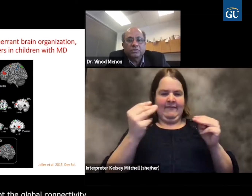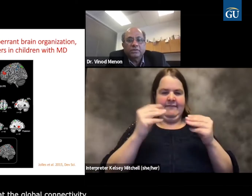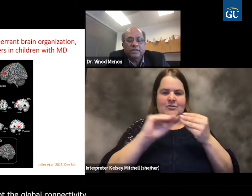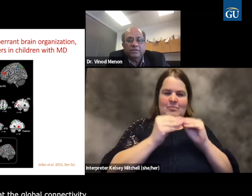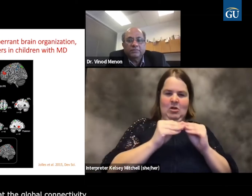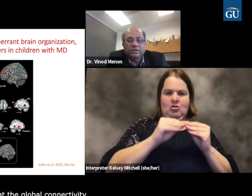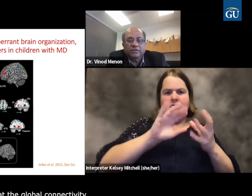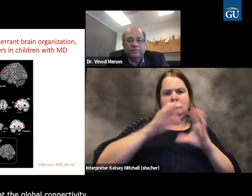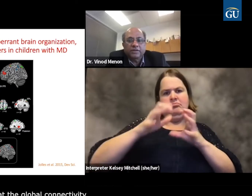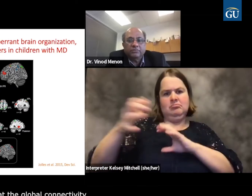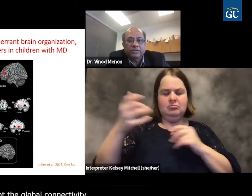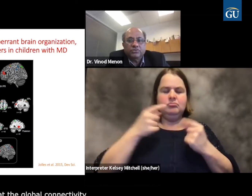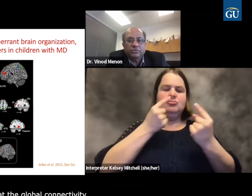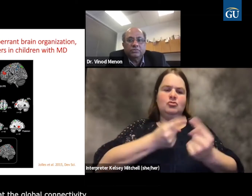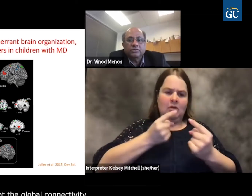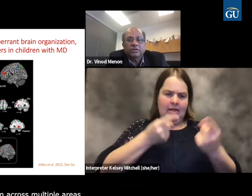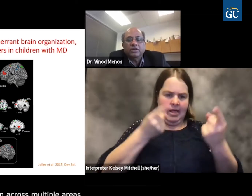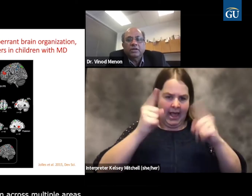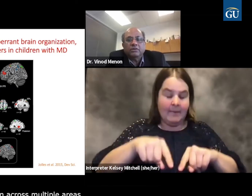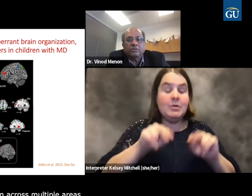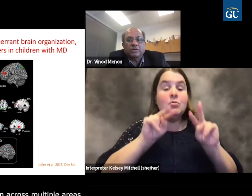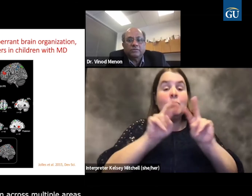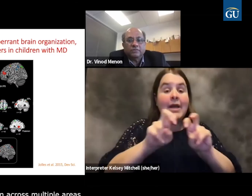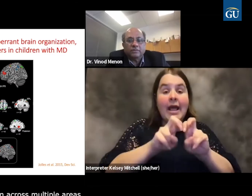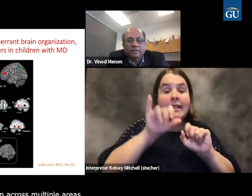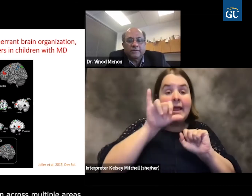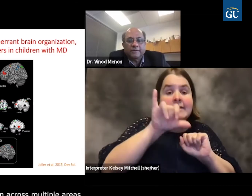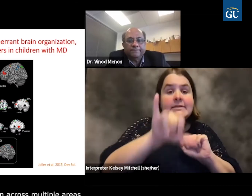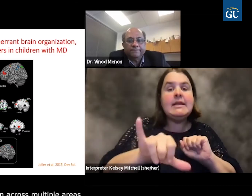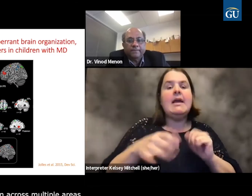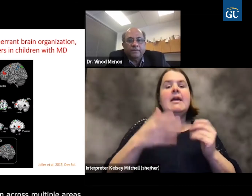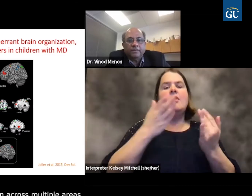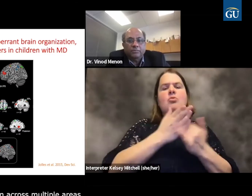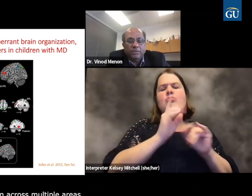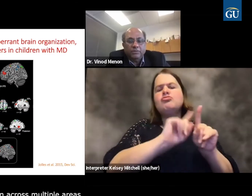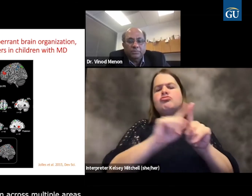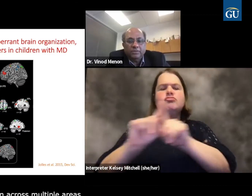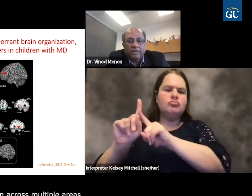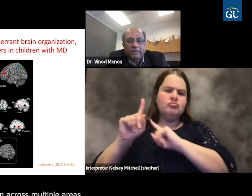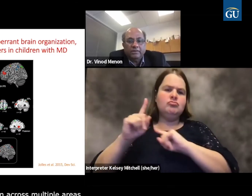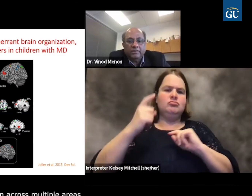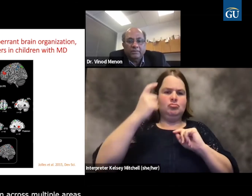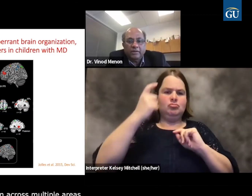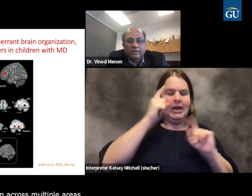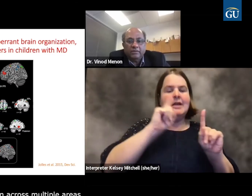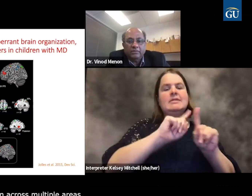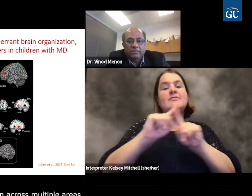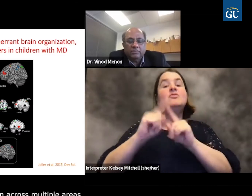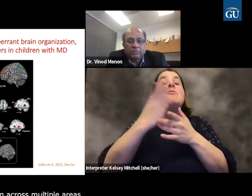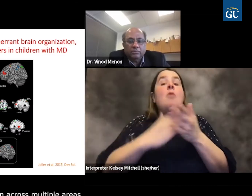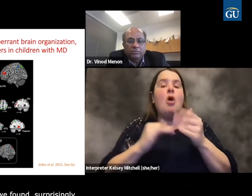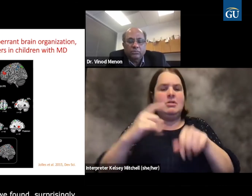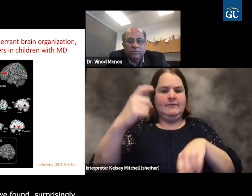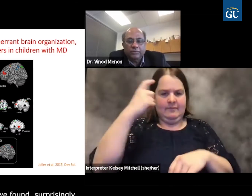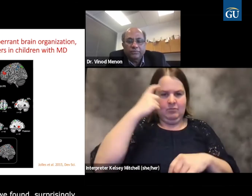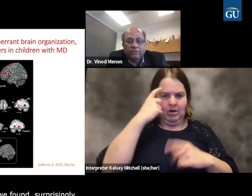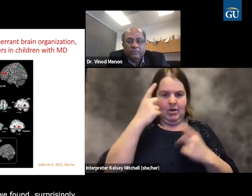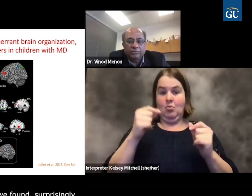and we look at the global connectivity of that region across